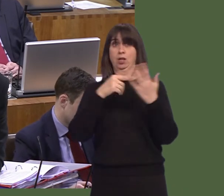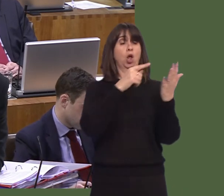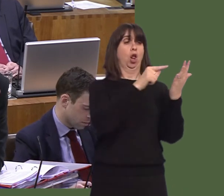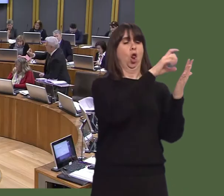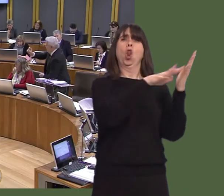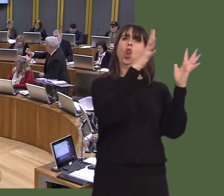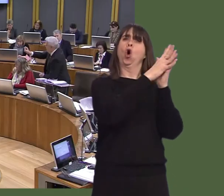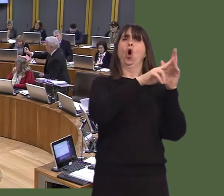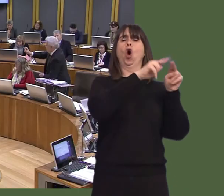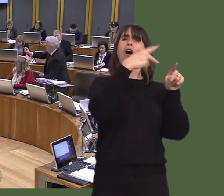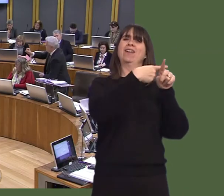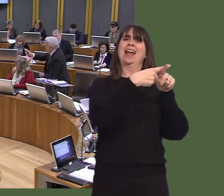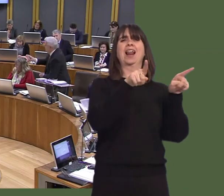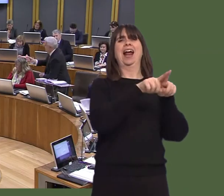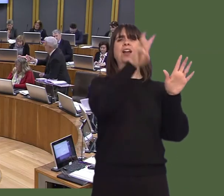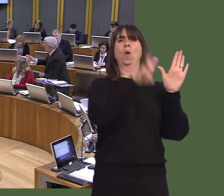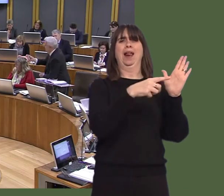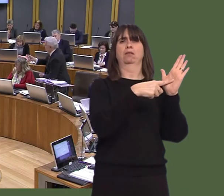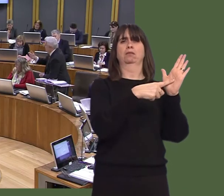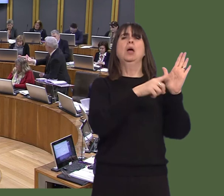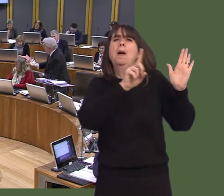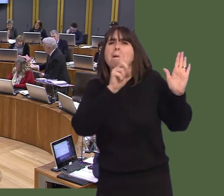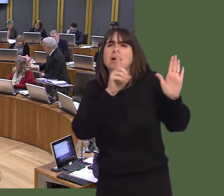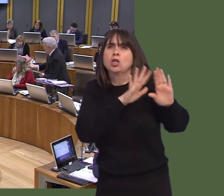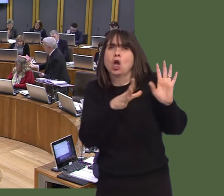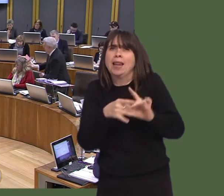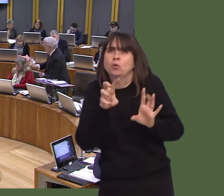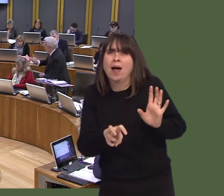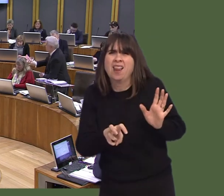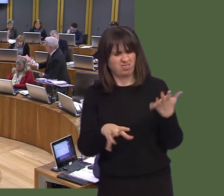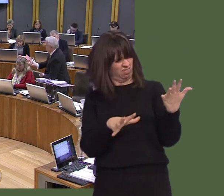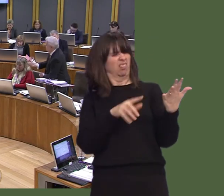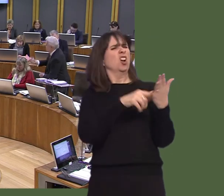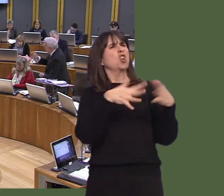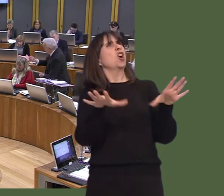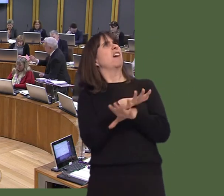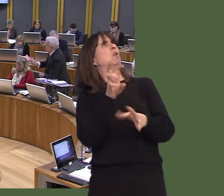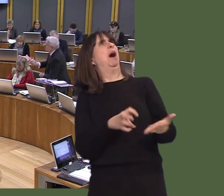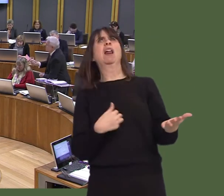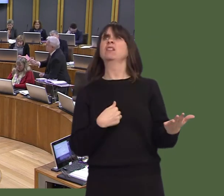I made sure that an independent group of experts was brought together and a case was made to